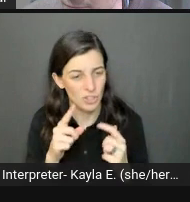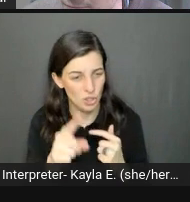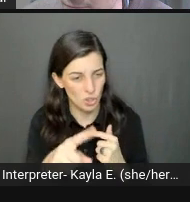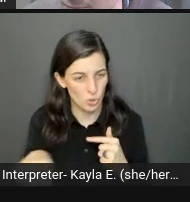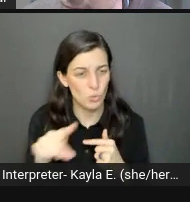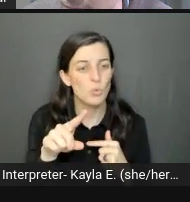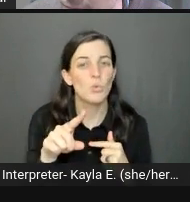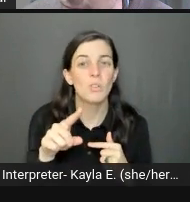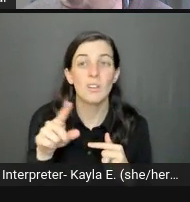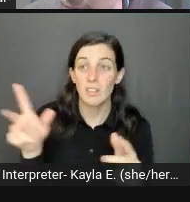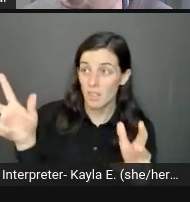of most of your competitors.